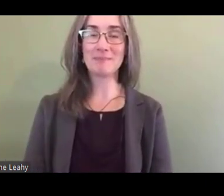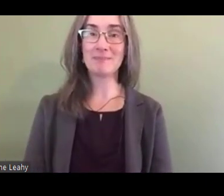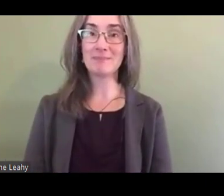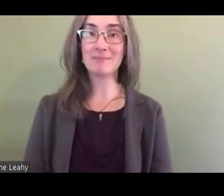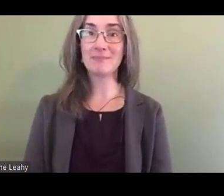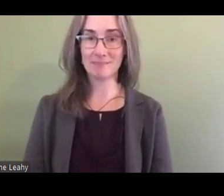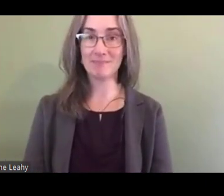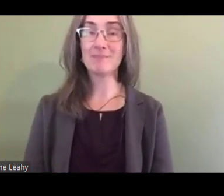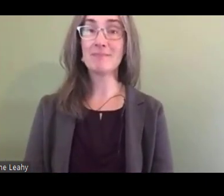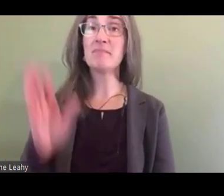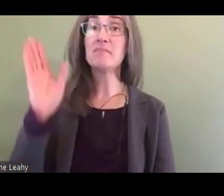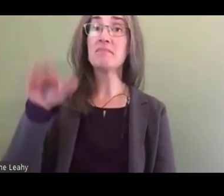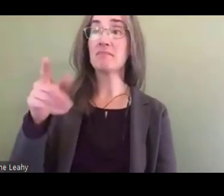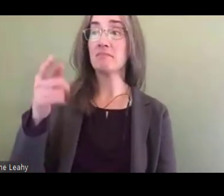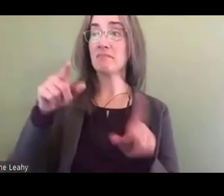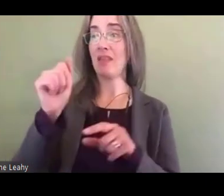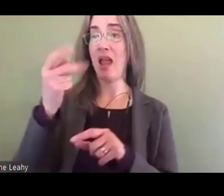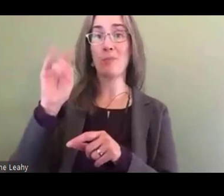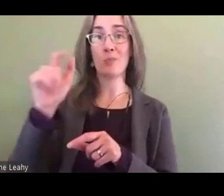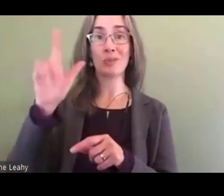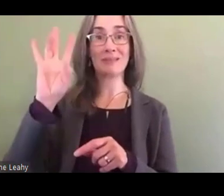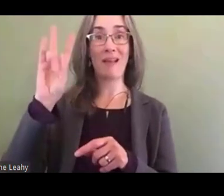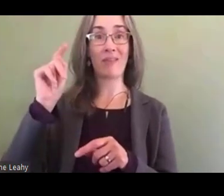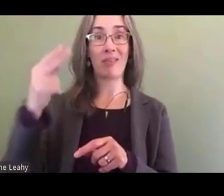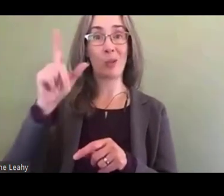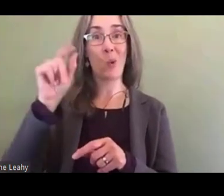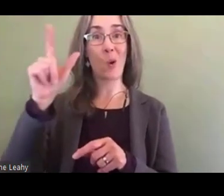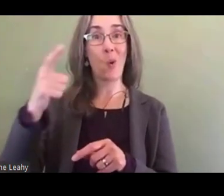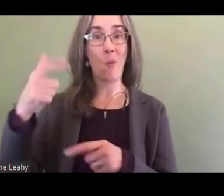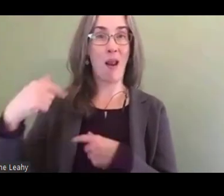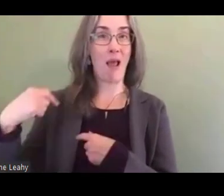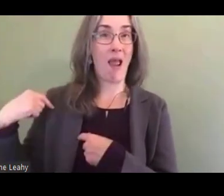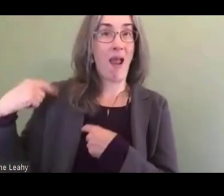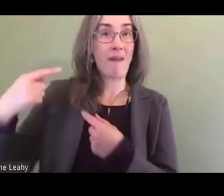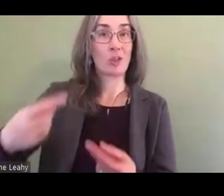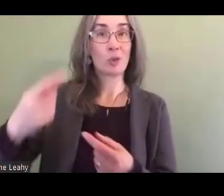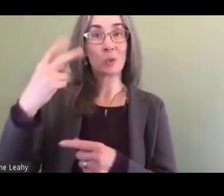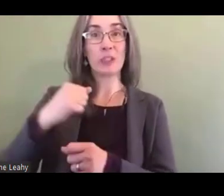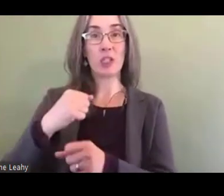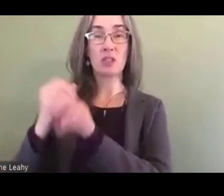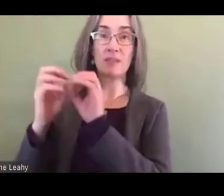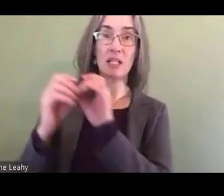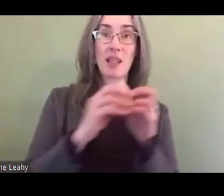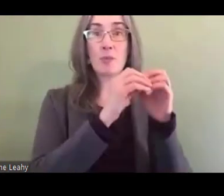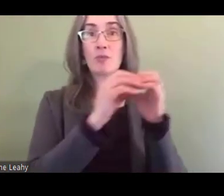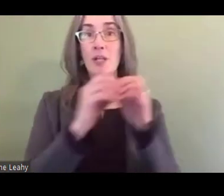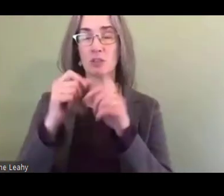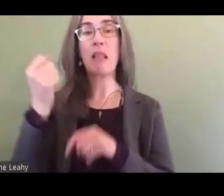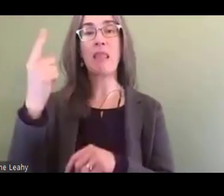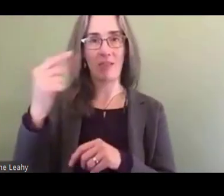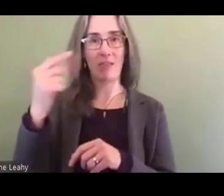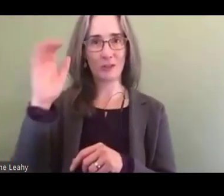On April 7, 2021 after two years of deliberation, the 11th Circuit Court of Appeals